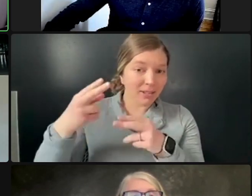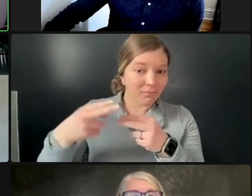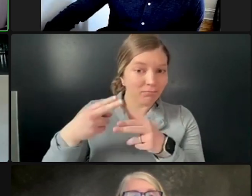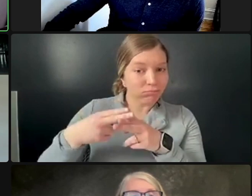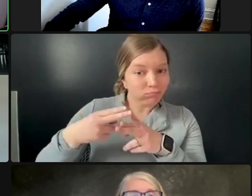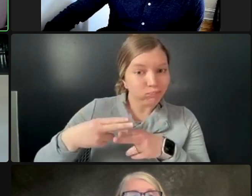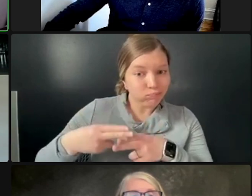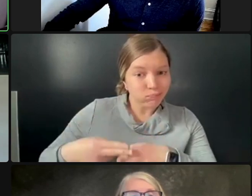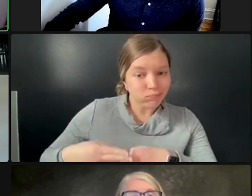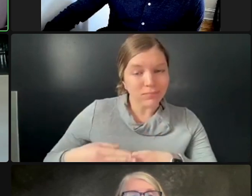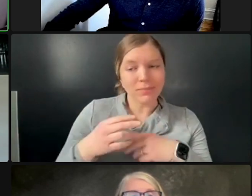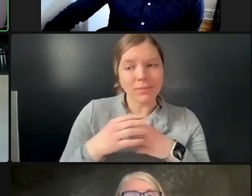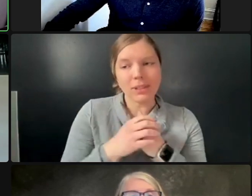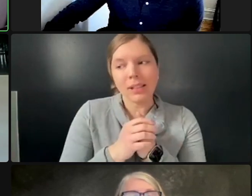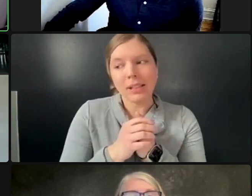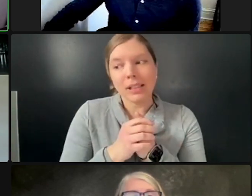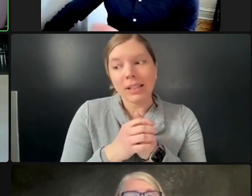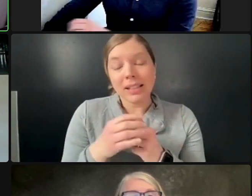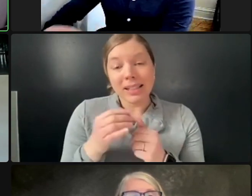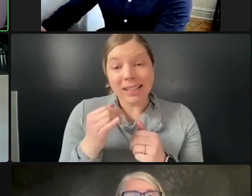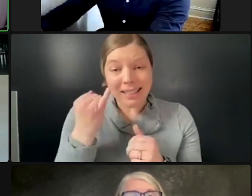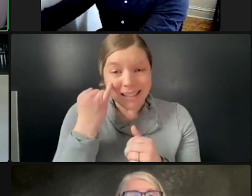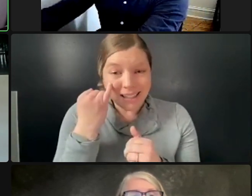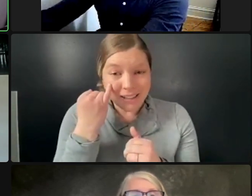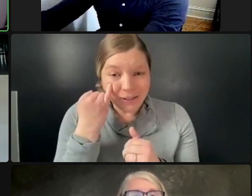That way, the names could show up in a separate device.